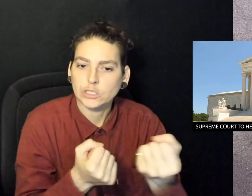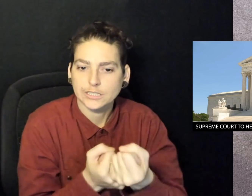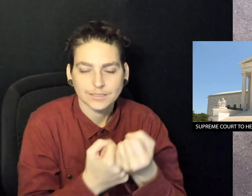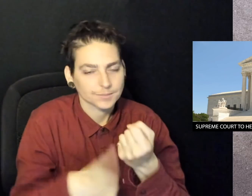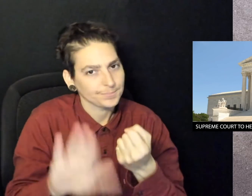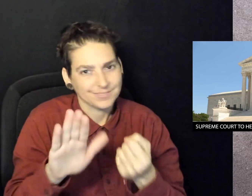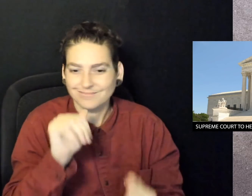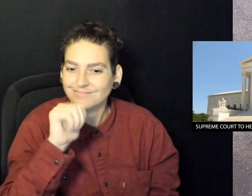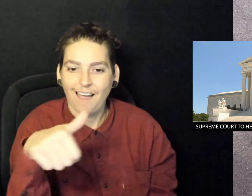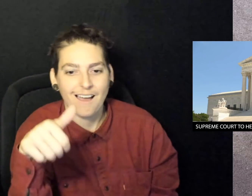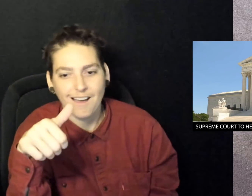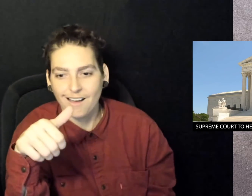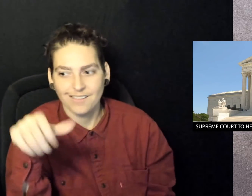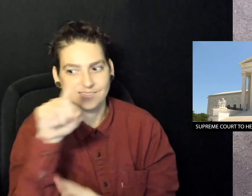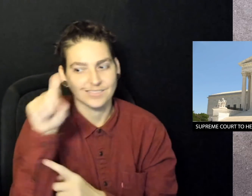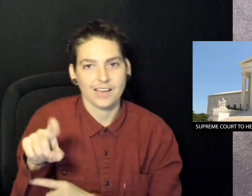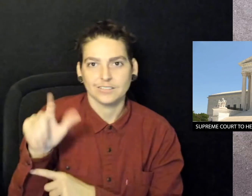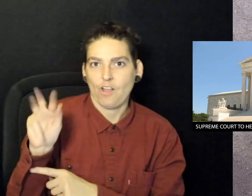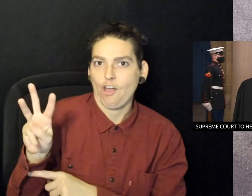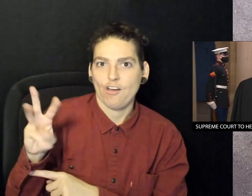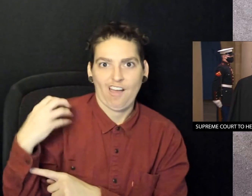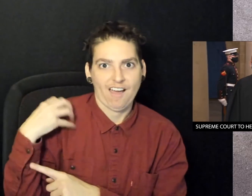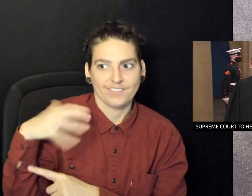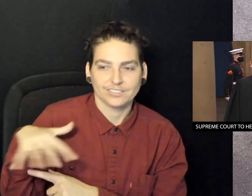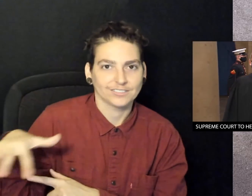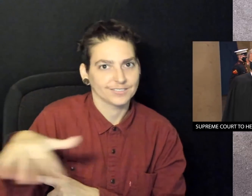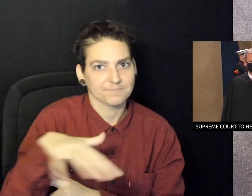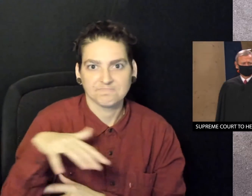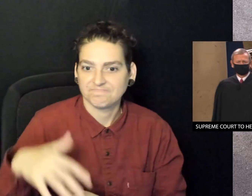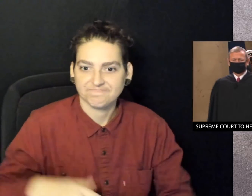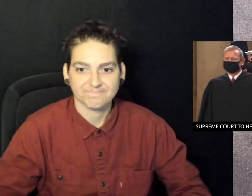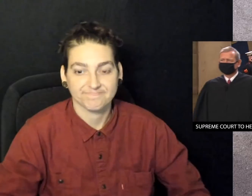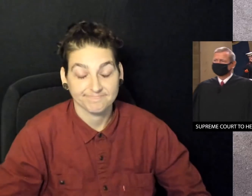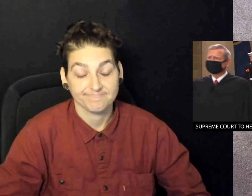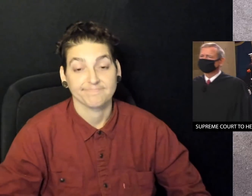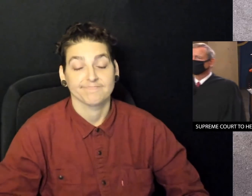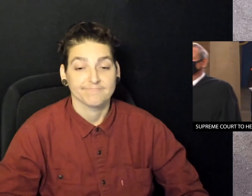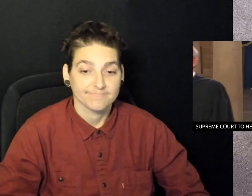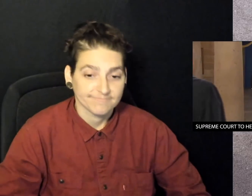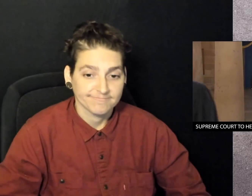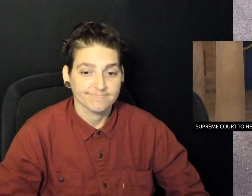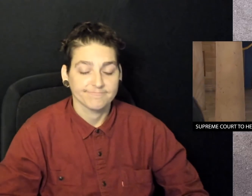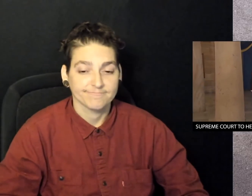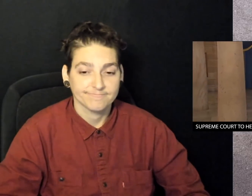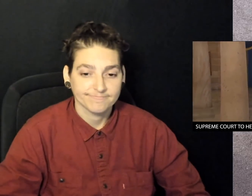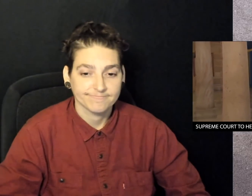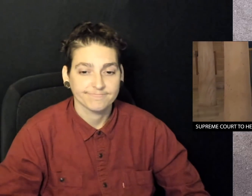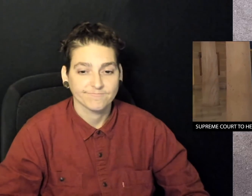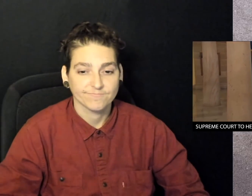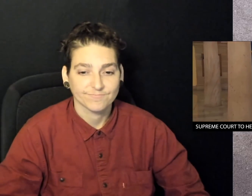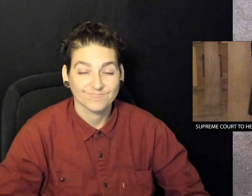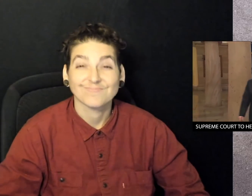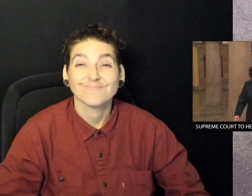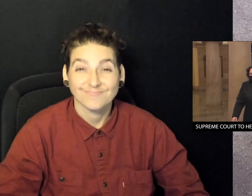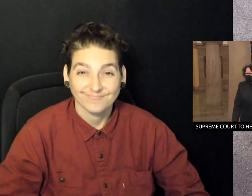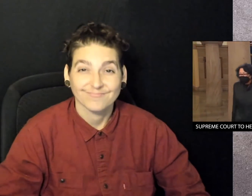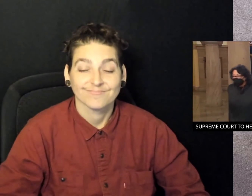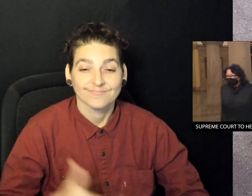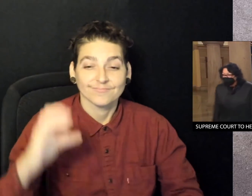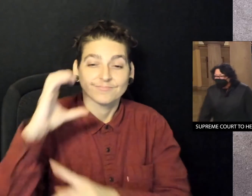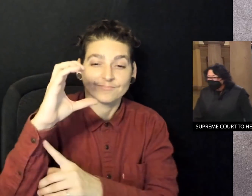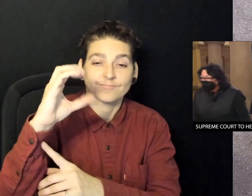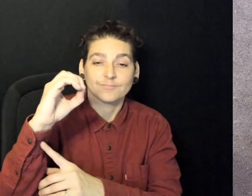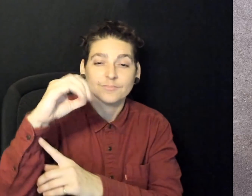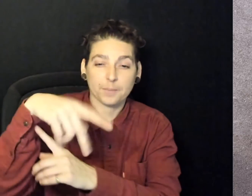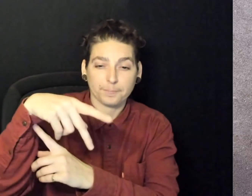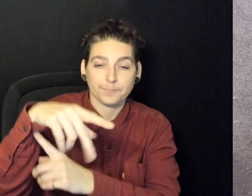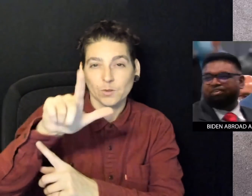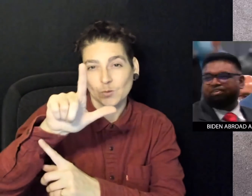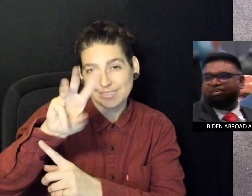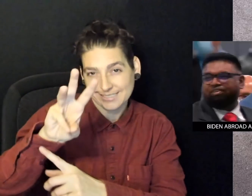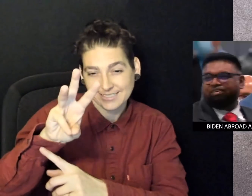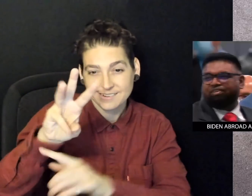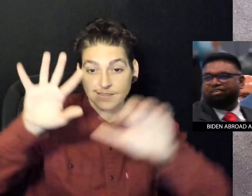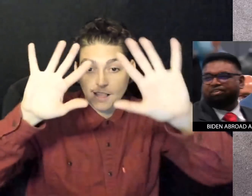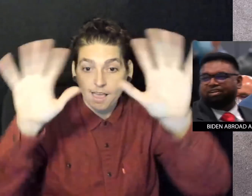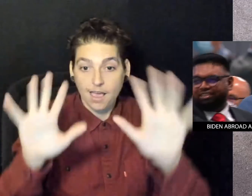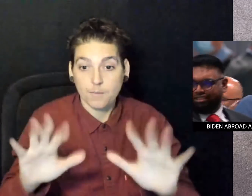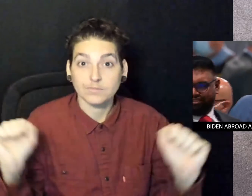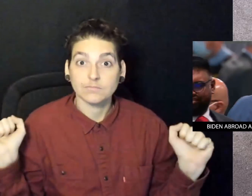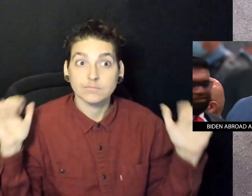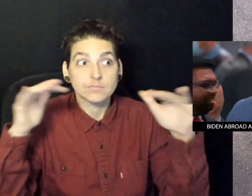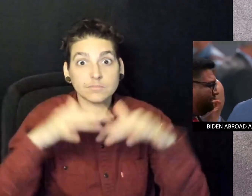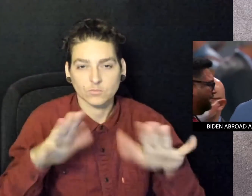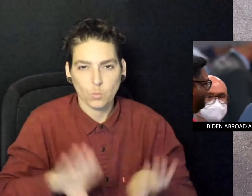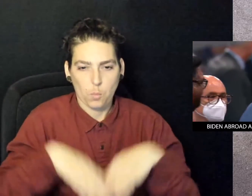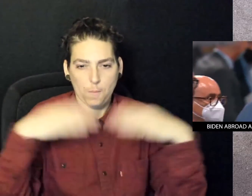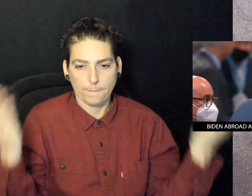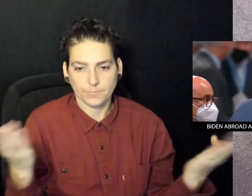any state to enforce it but not Texas law officials